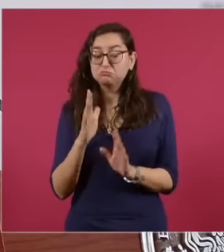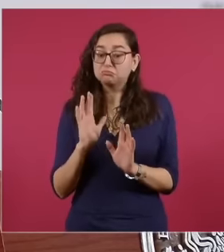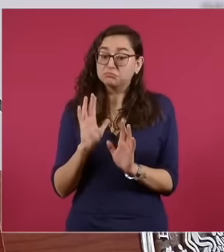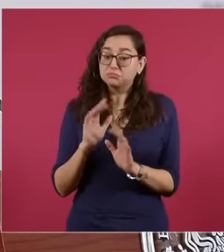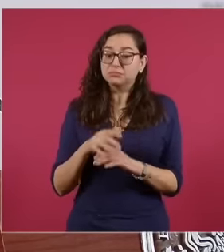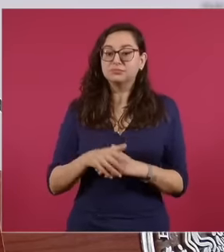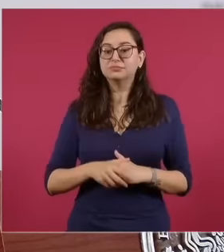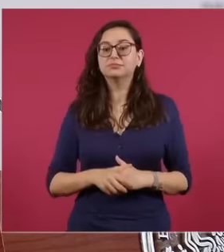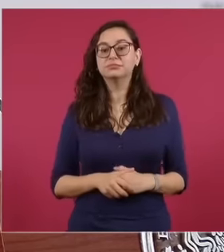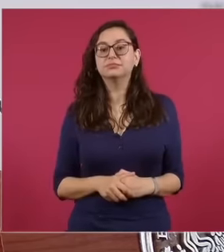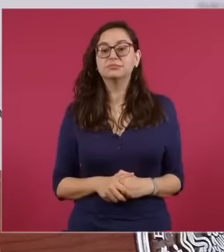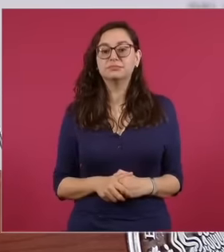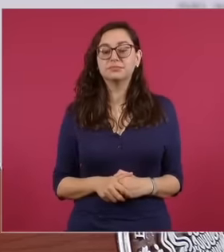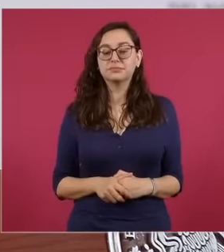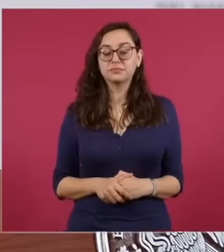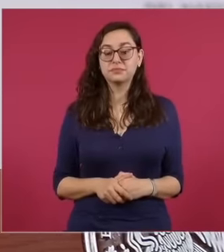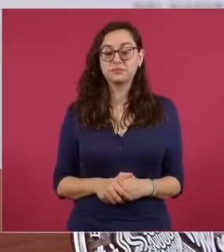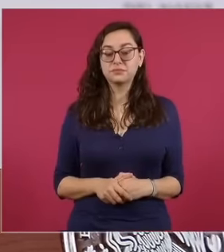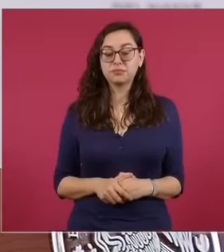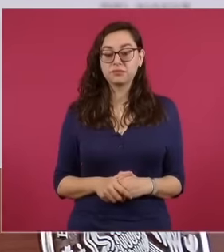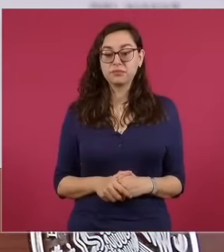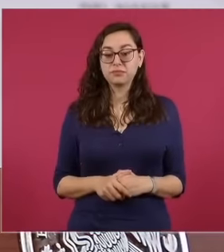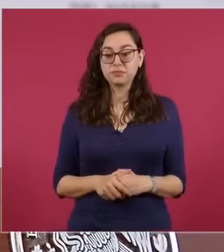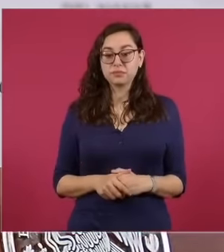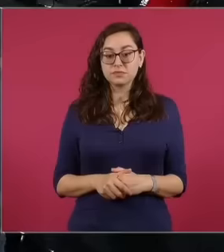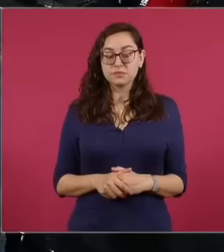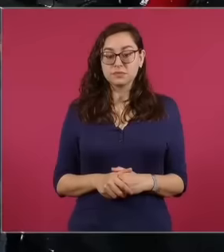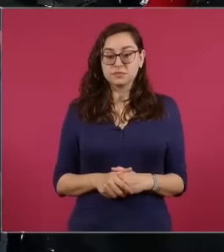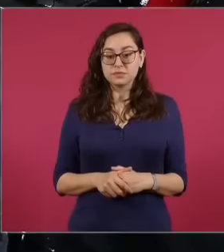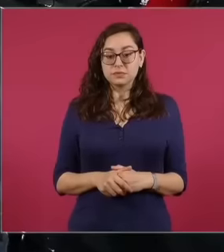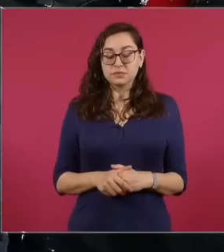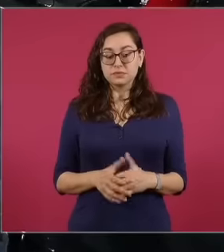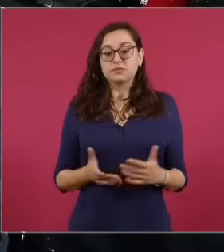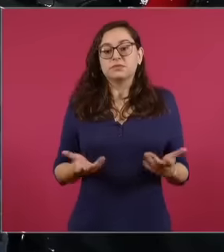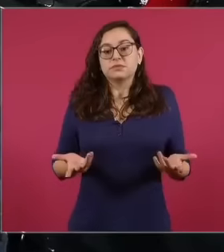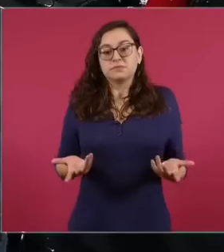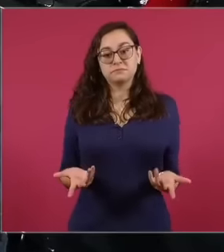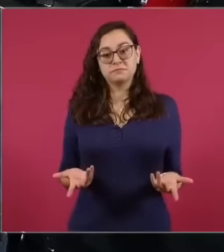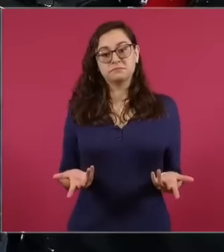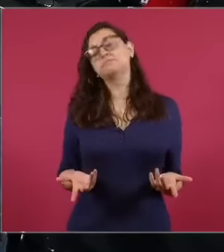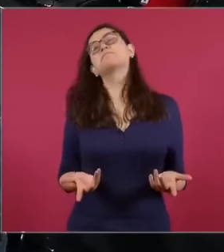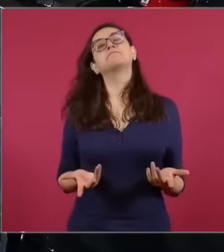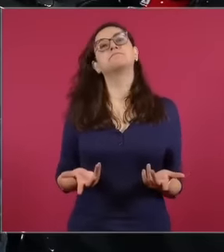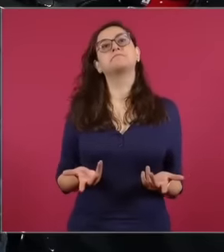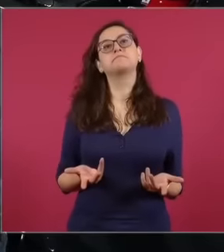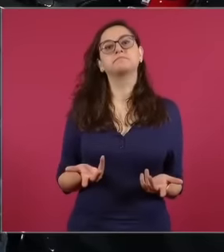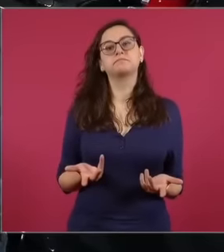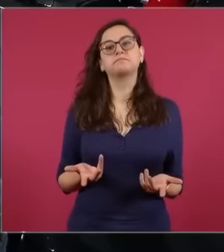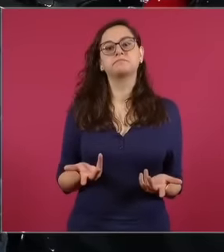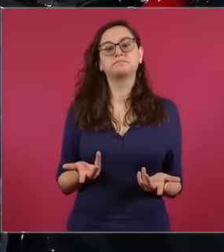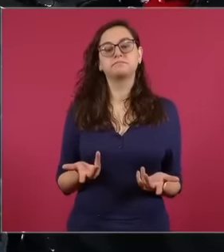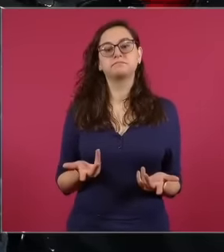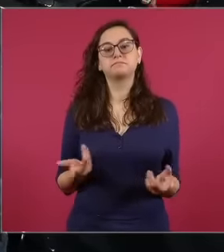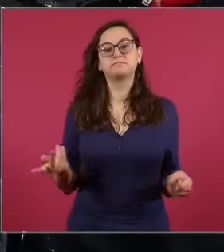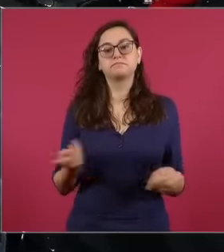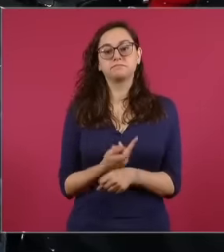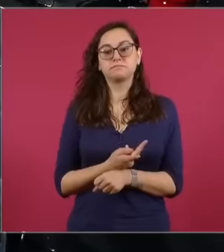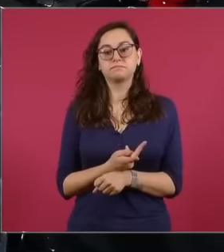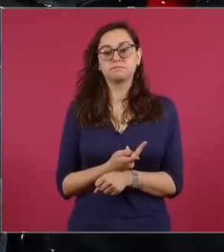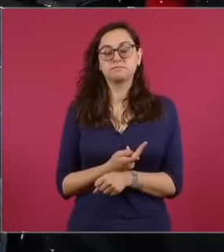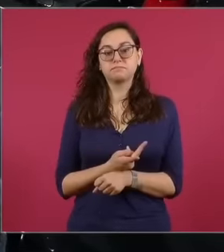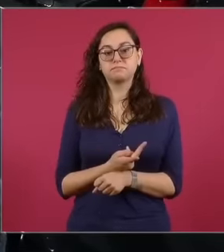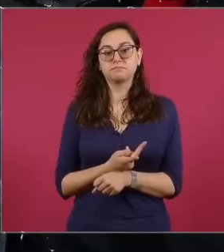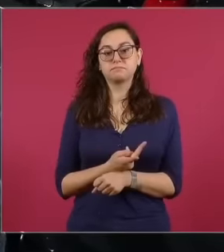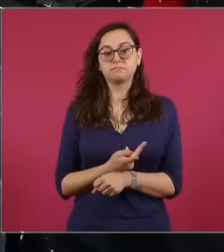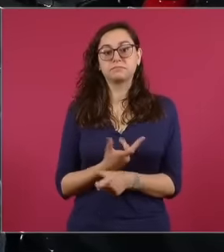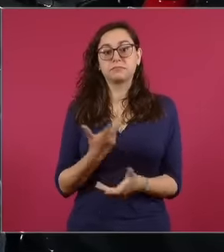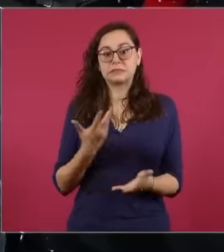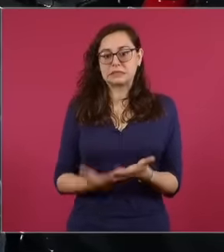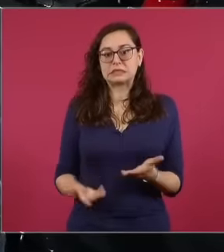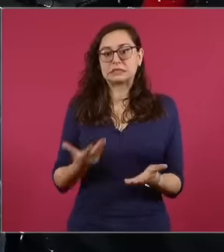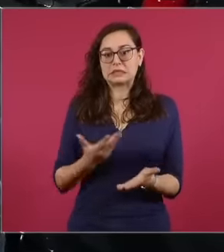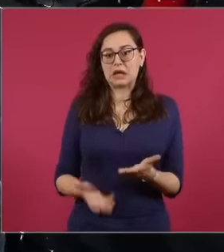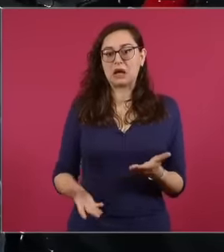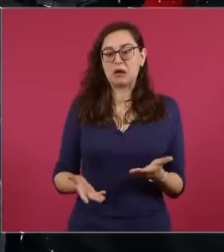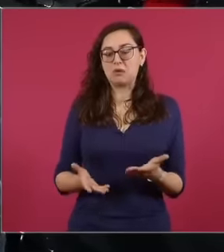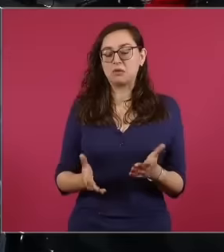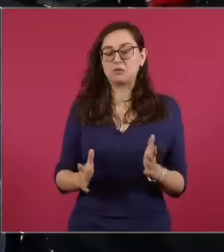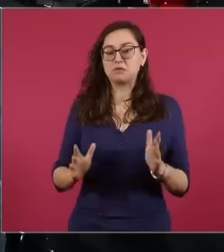So they get involved now to give their opinion on the